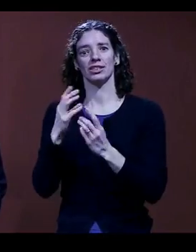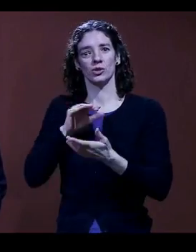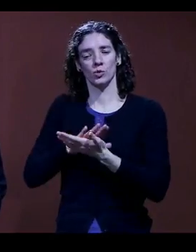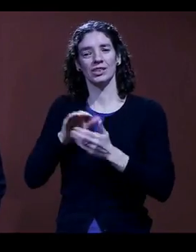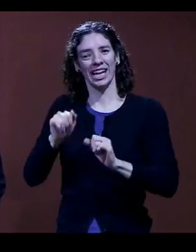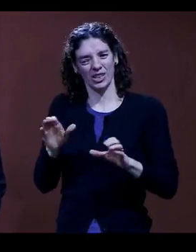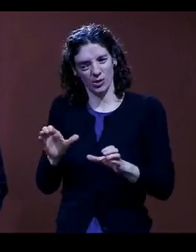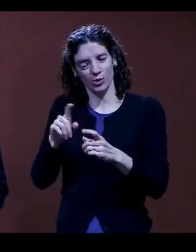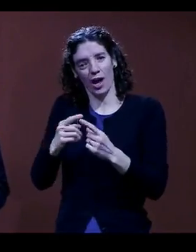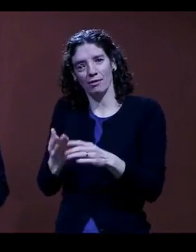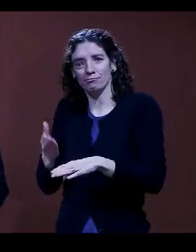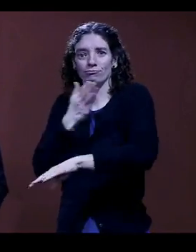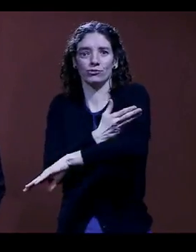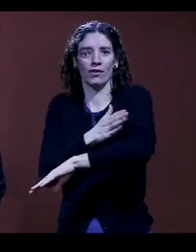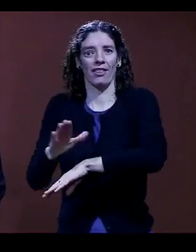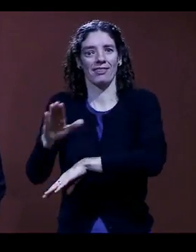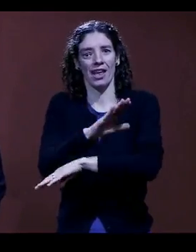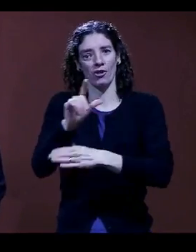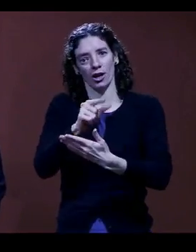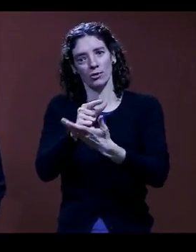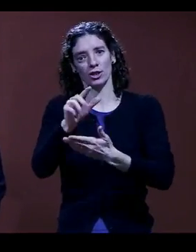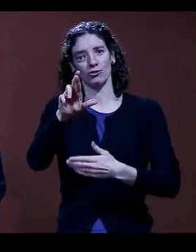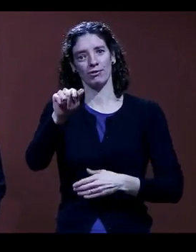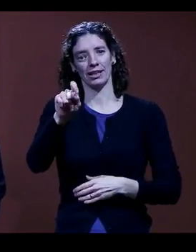and really decrease the dropout rates for youth with disabilities?